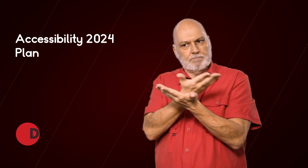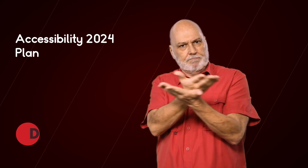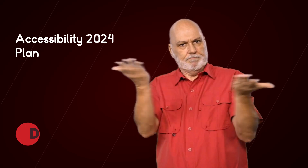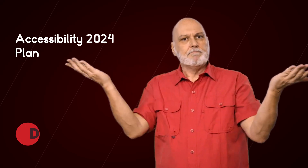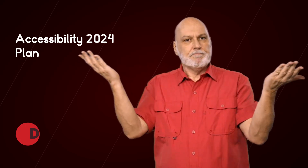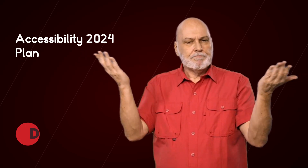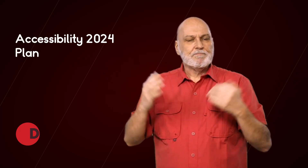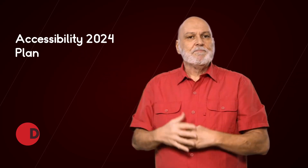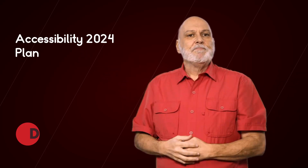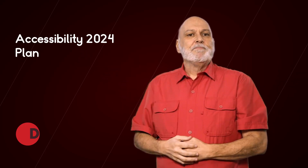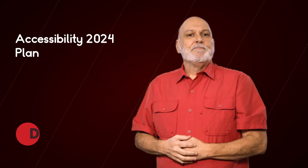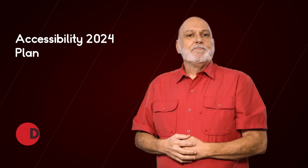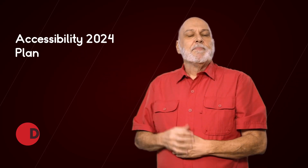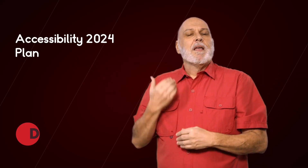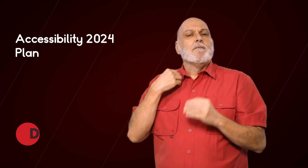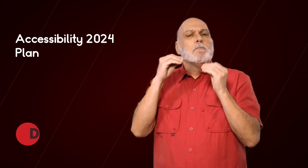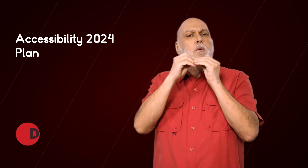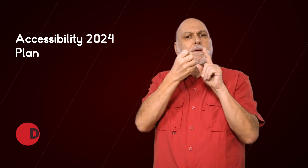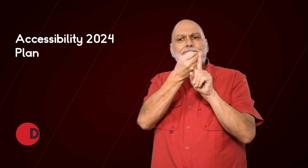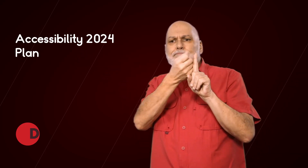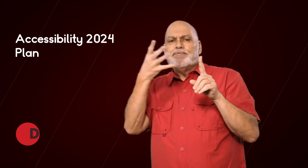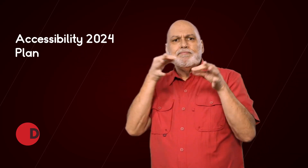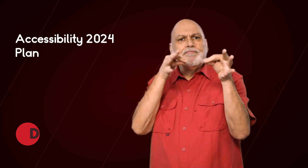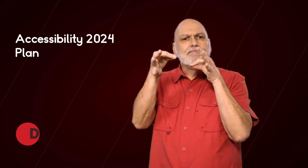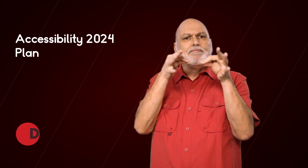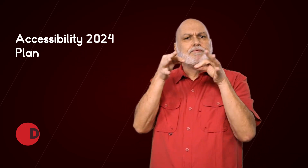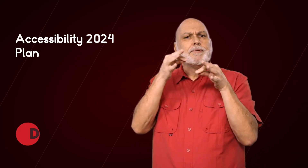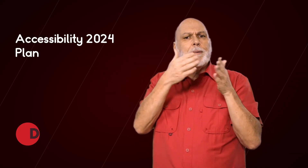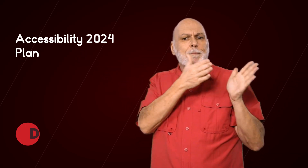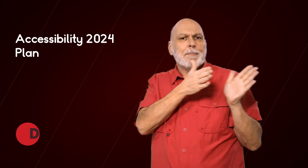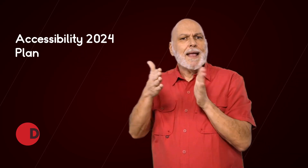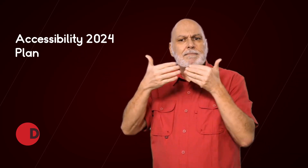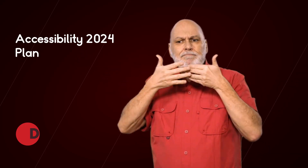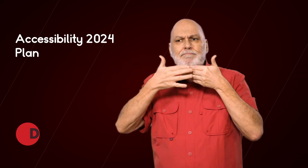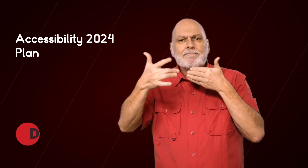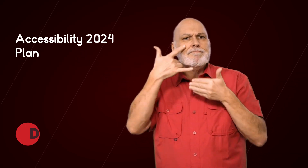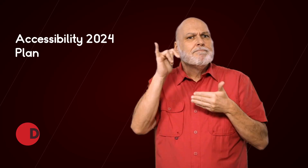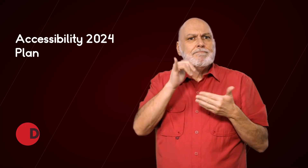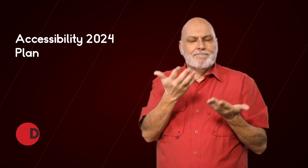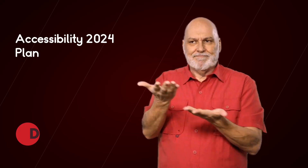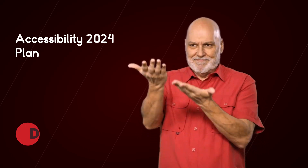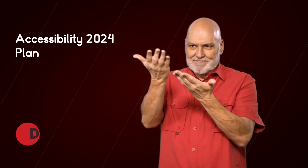"the most accessible in Canada."